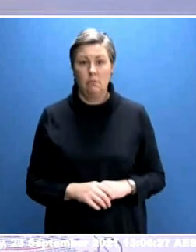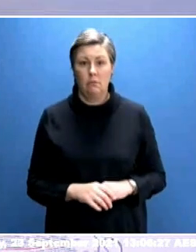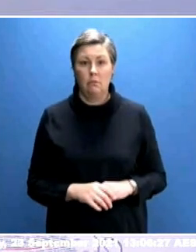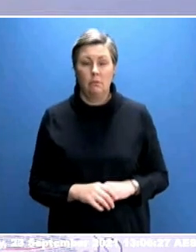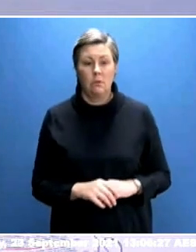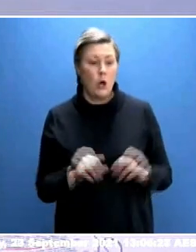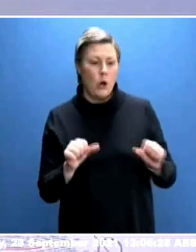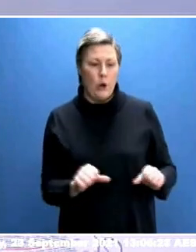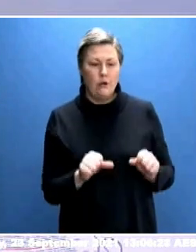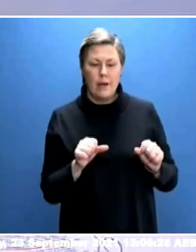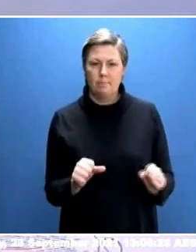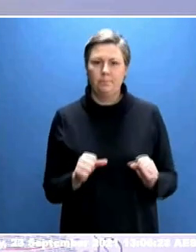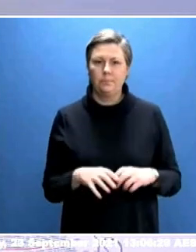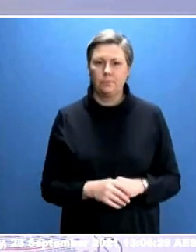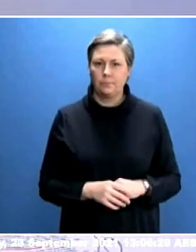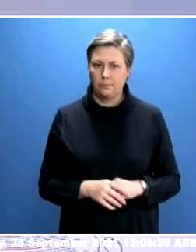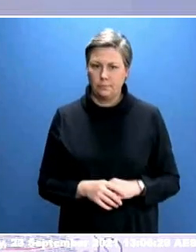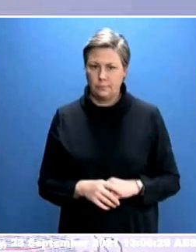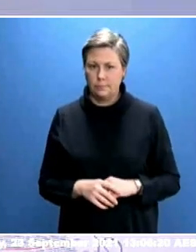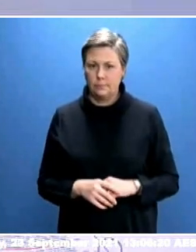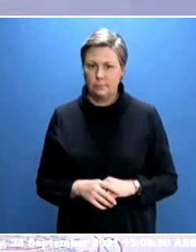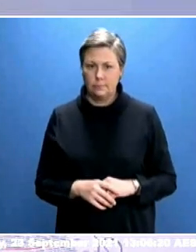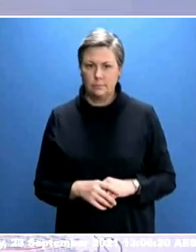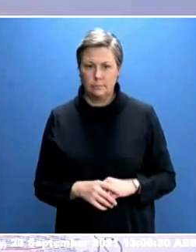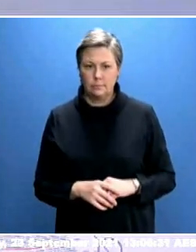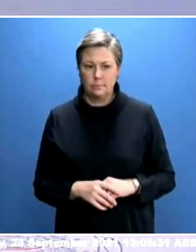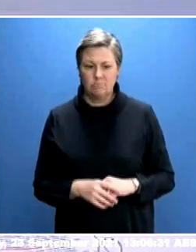All right, well you can take your instructions, that doesn't